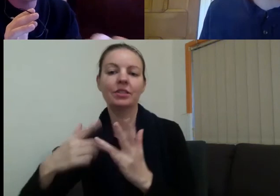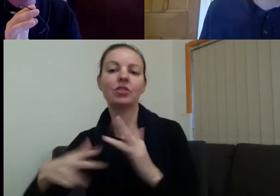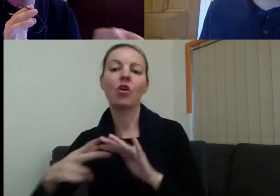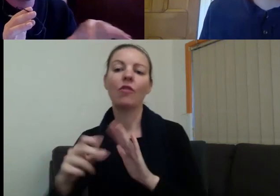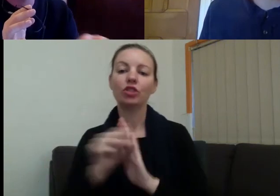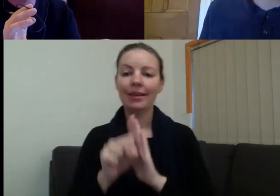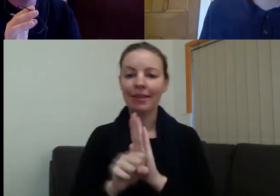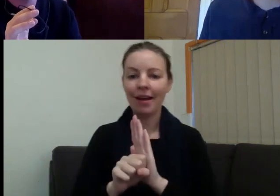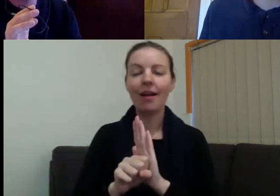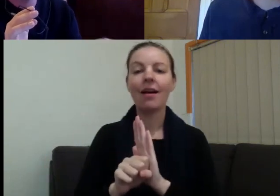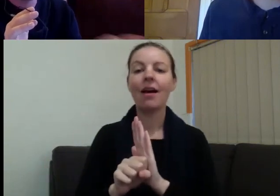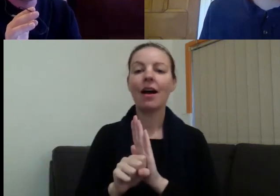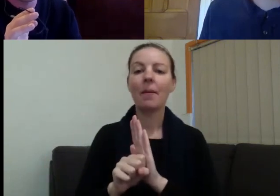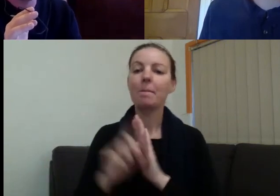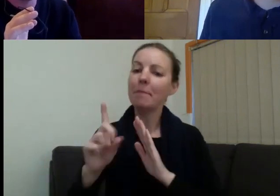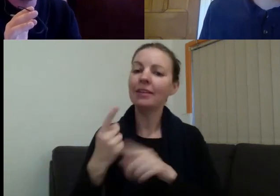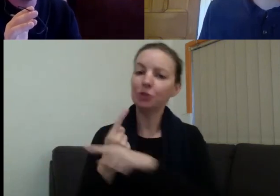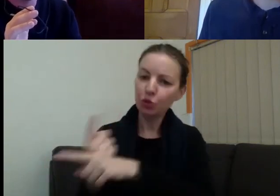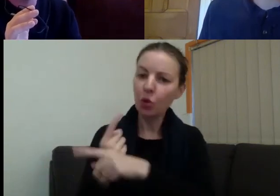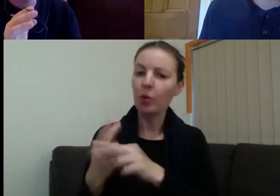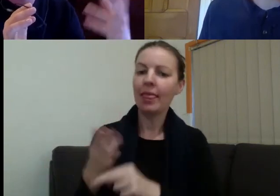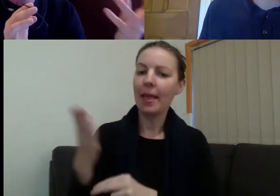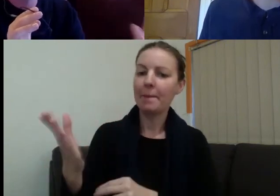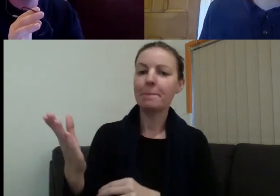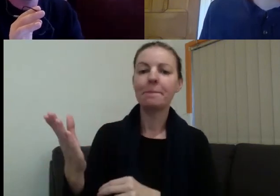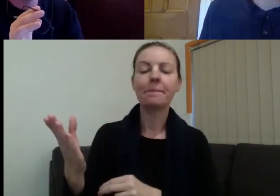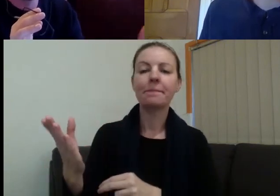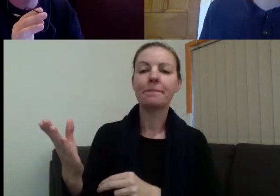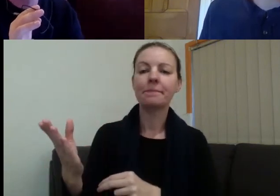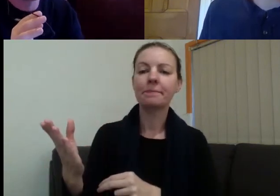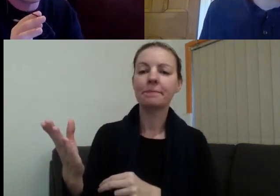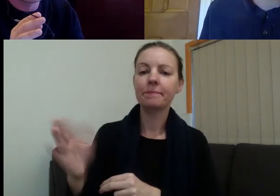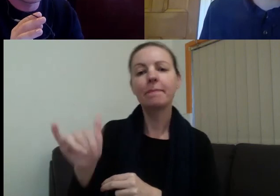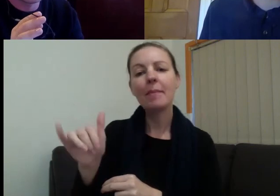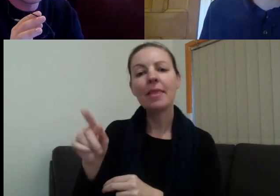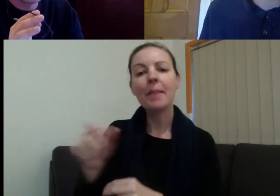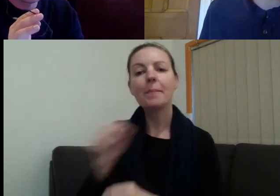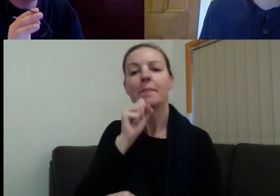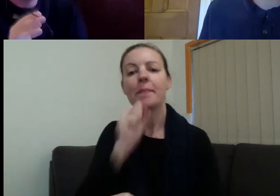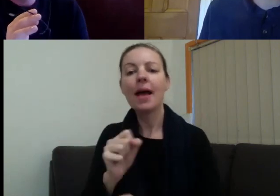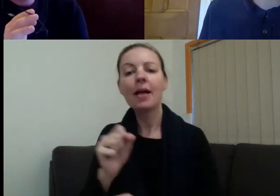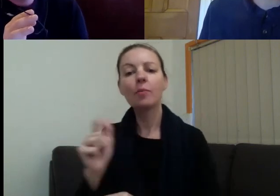talk to them about it, and maybe find out if that male boss also makes them uncomfortable.